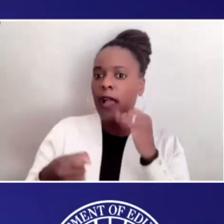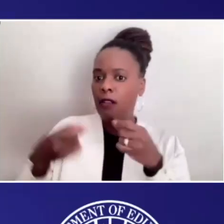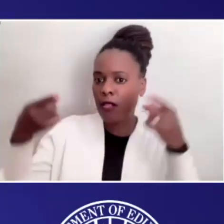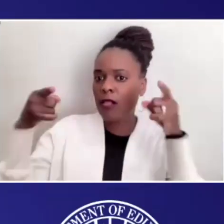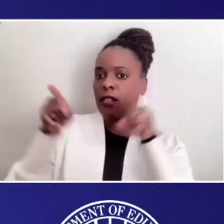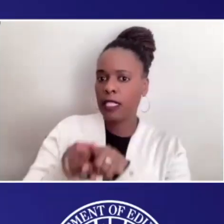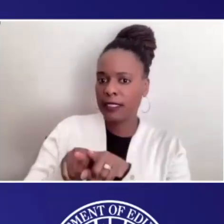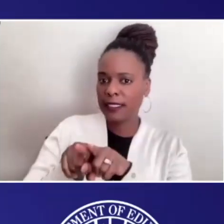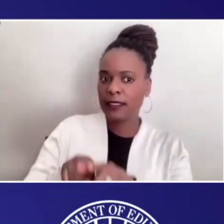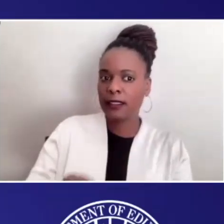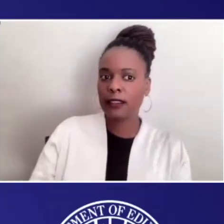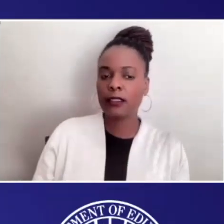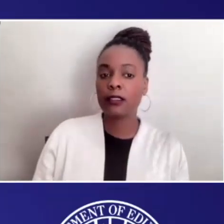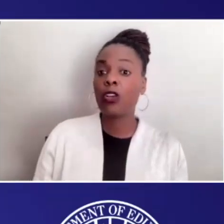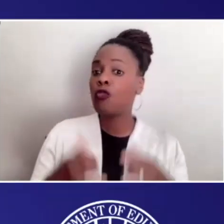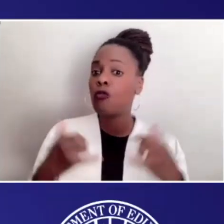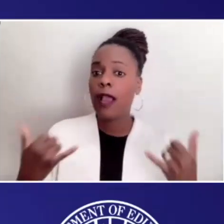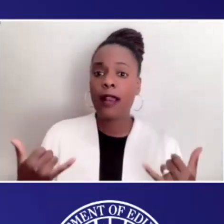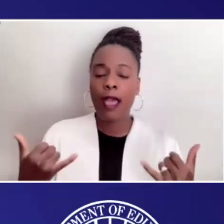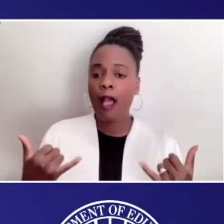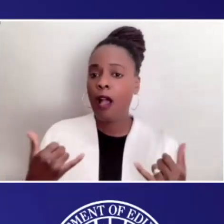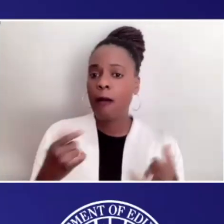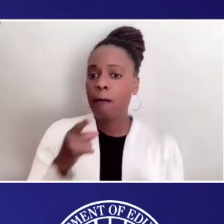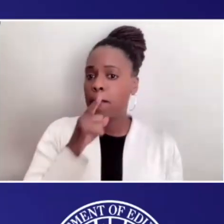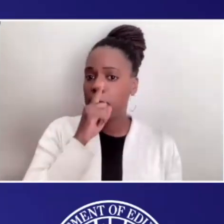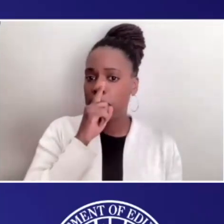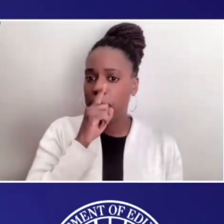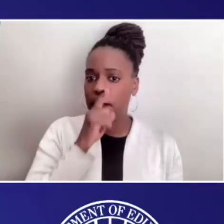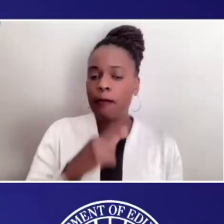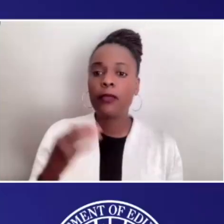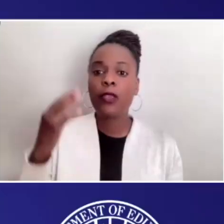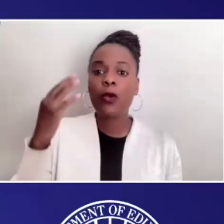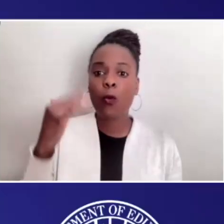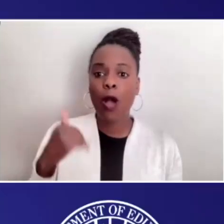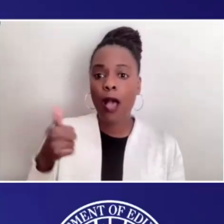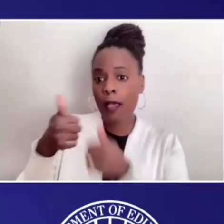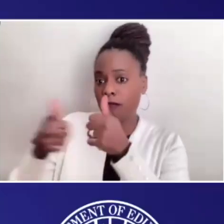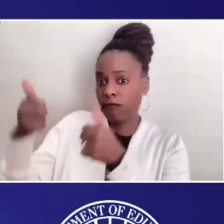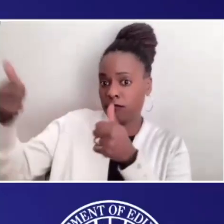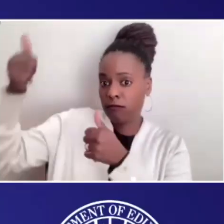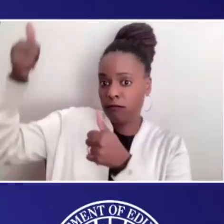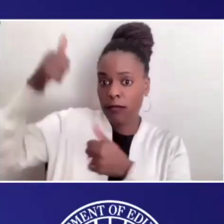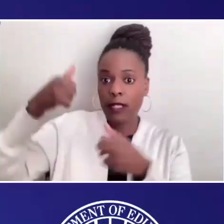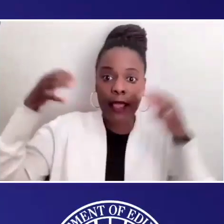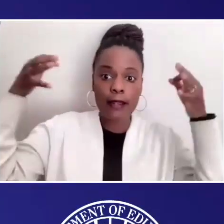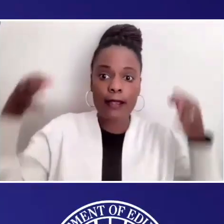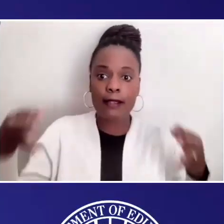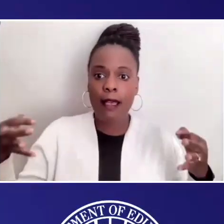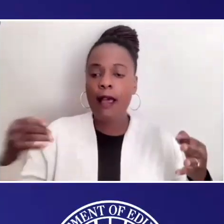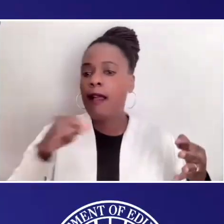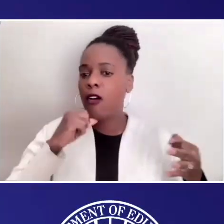At this point, we are not going to speak to that because the powers that be that need to be making that decision are not in the room. Okay.